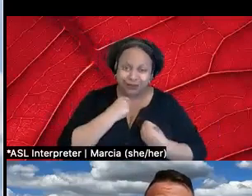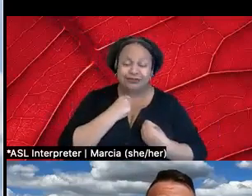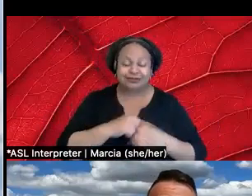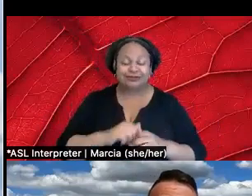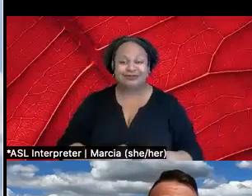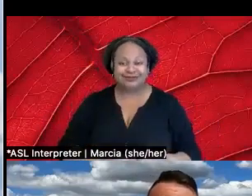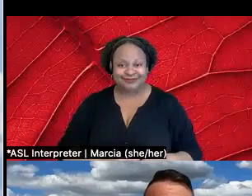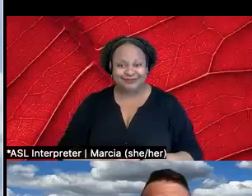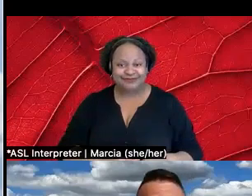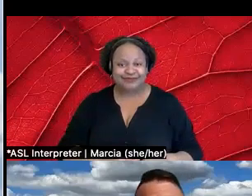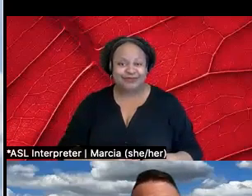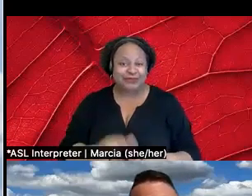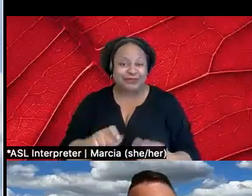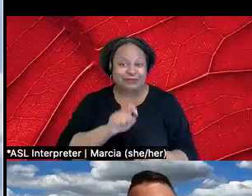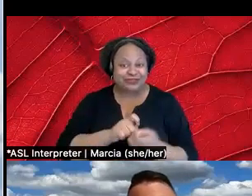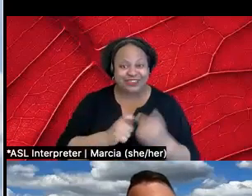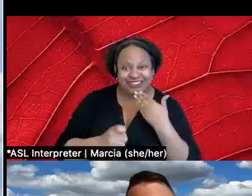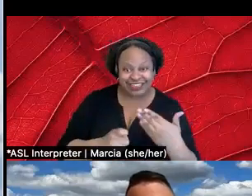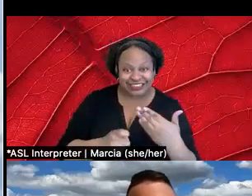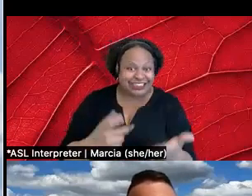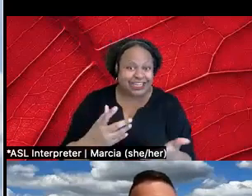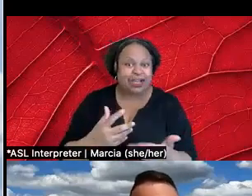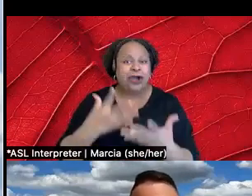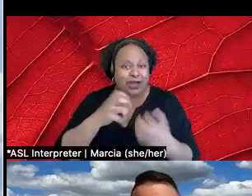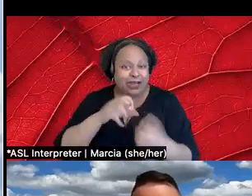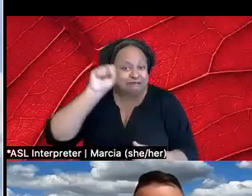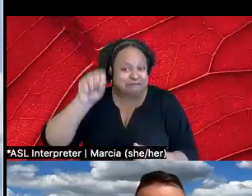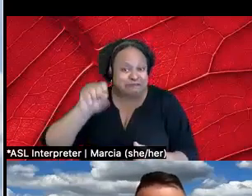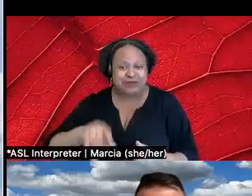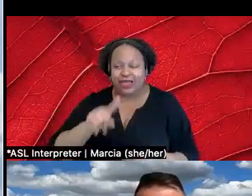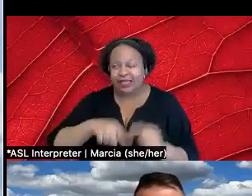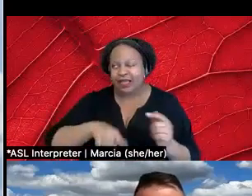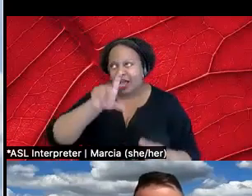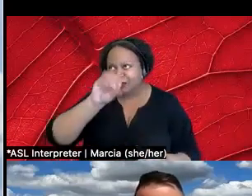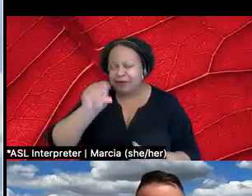Some specific things I really did want to, I can't name 150 people, unfortunately,